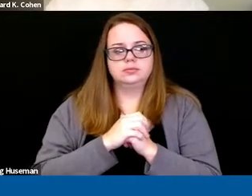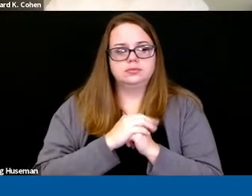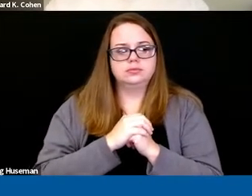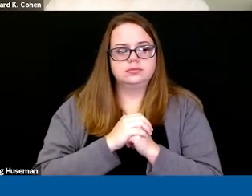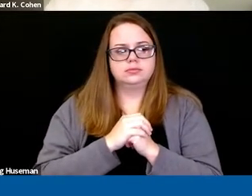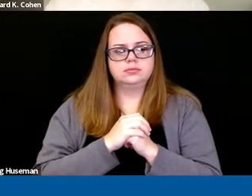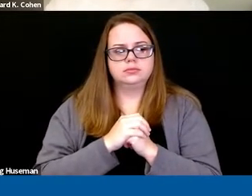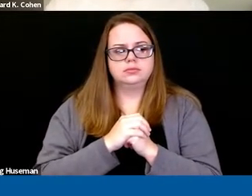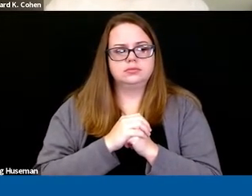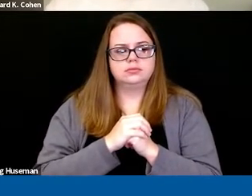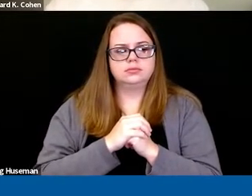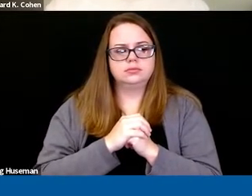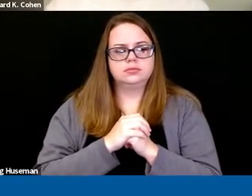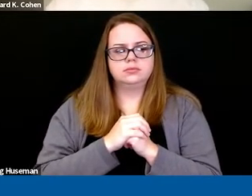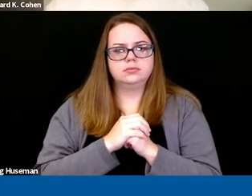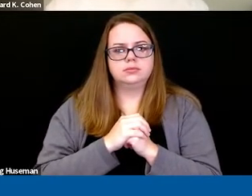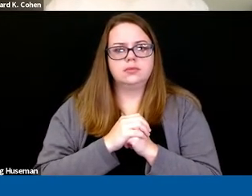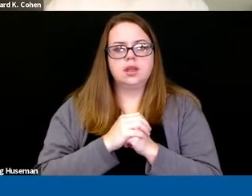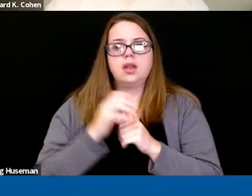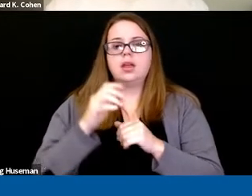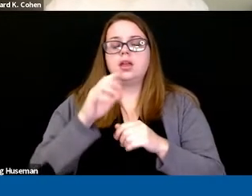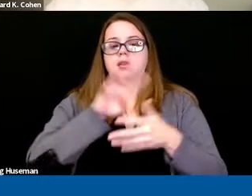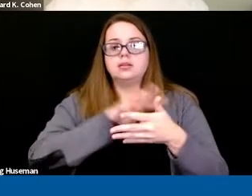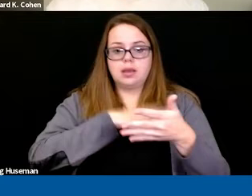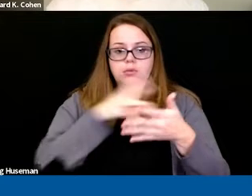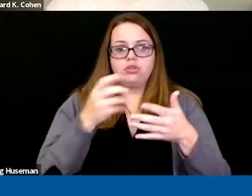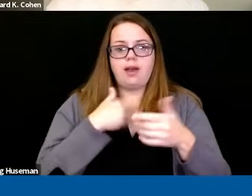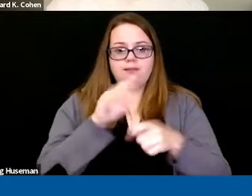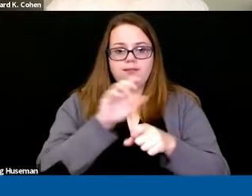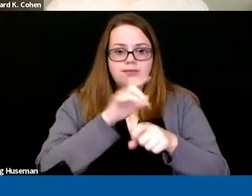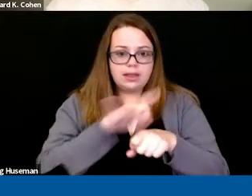After the Characteristics table, you have a table documenting the available values for this state.